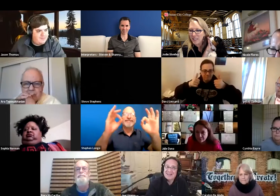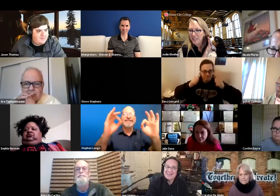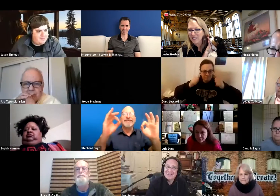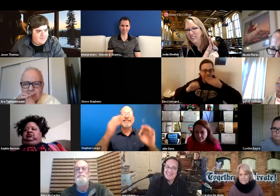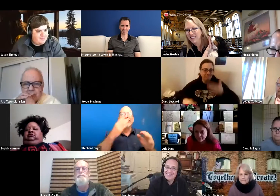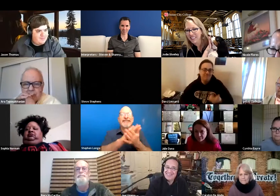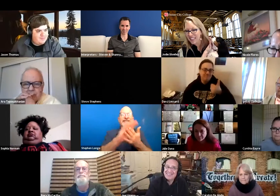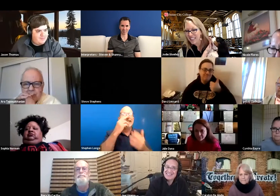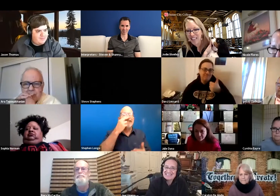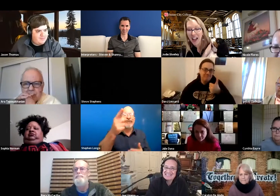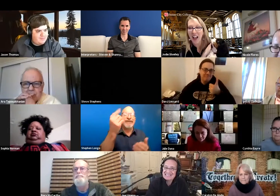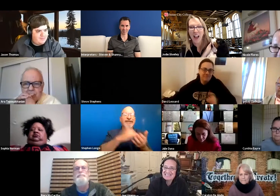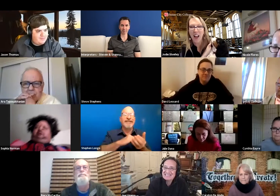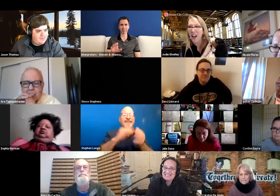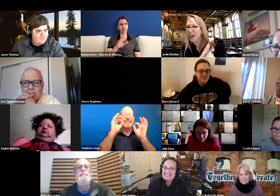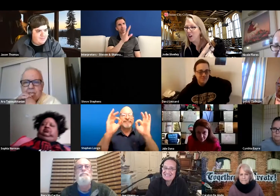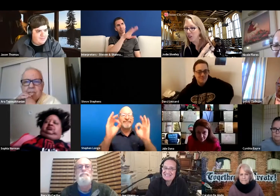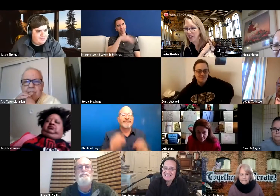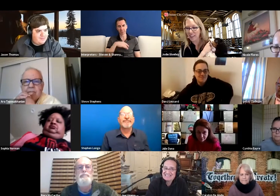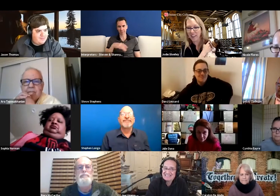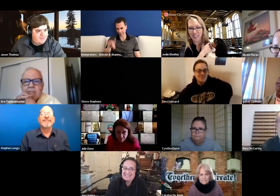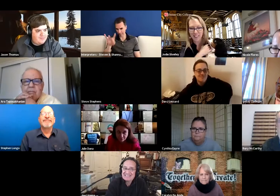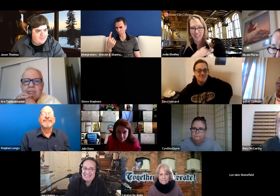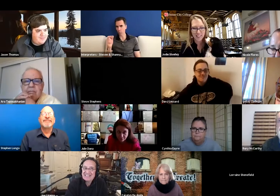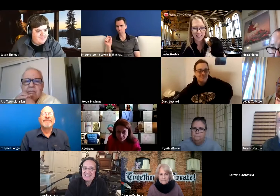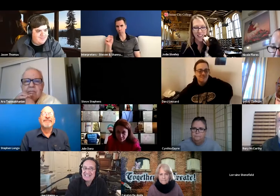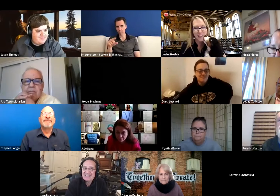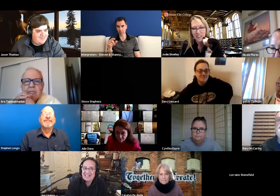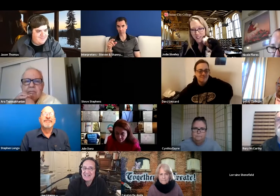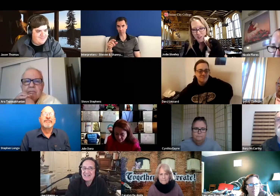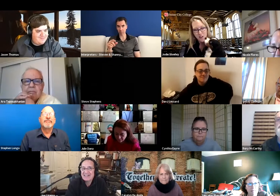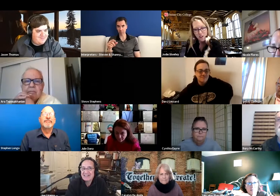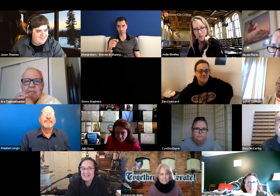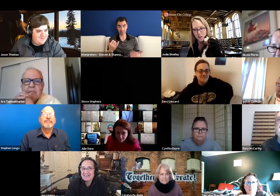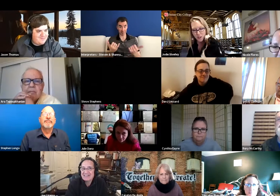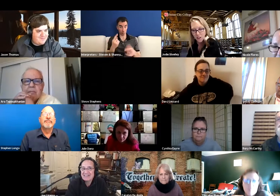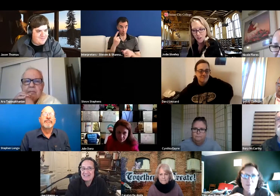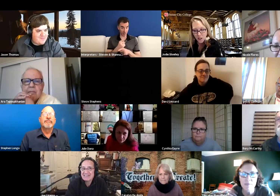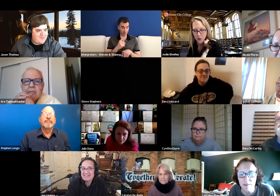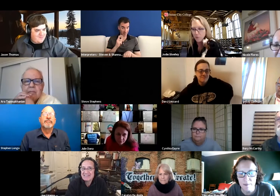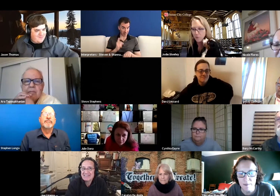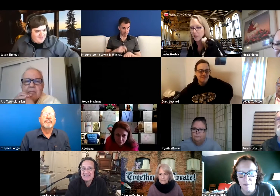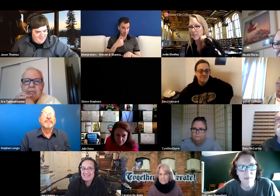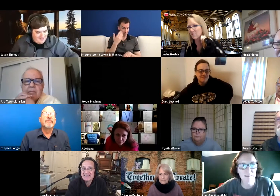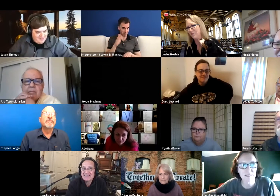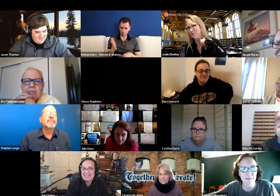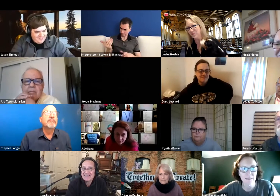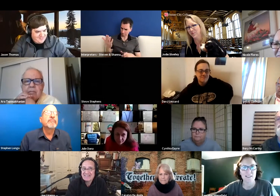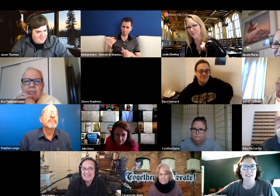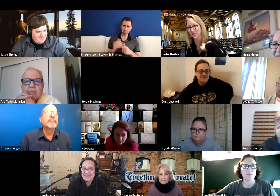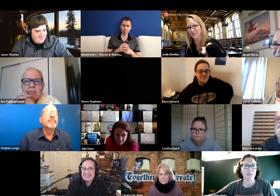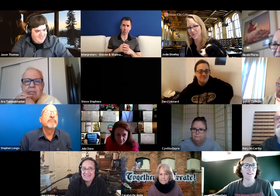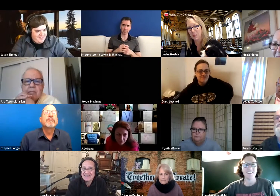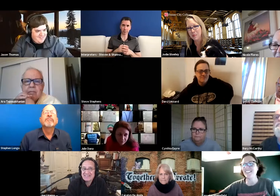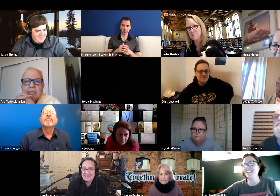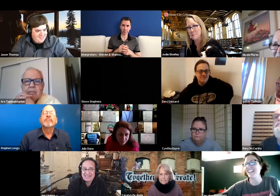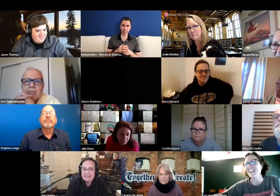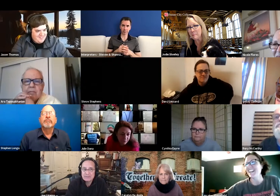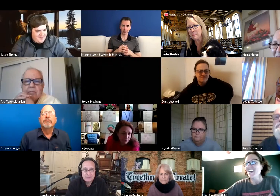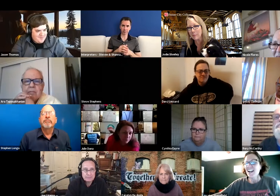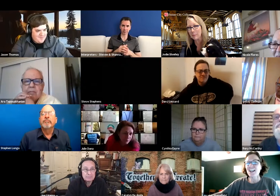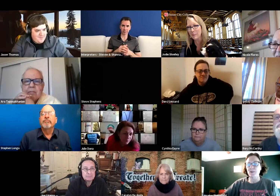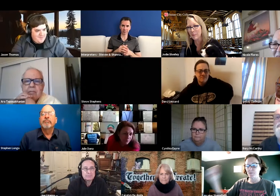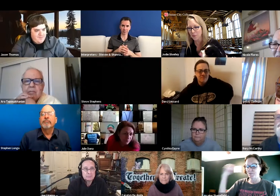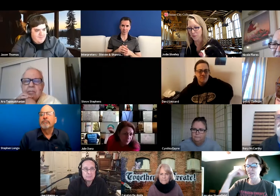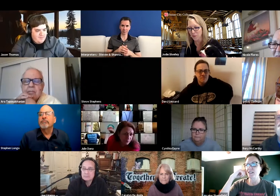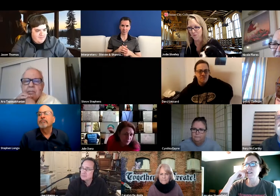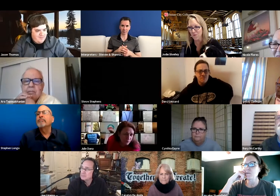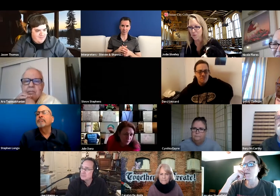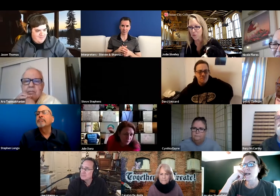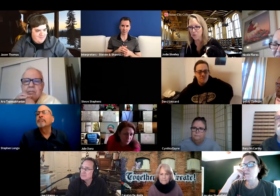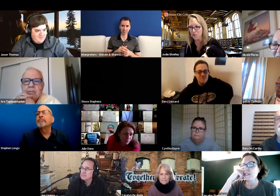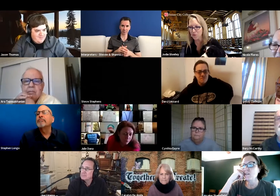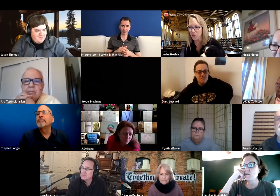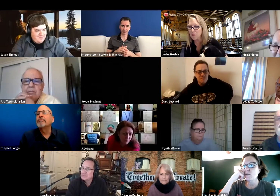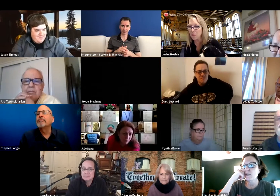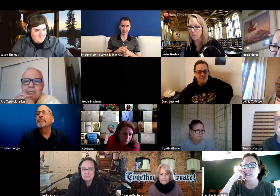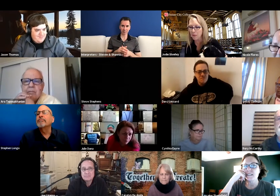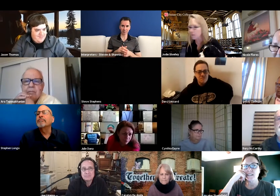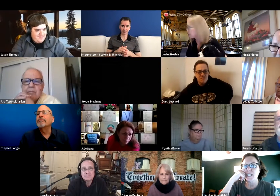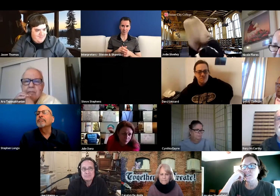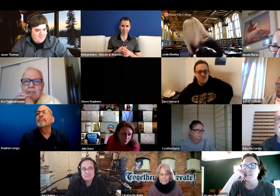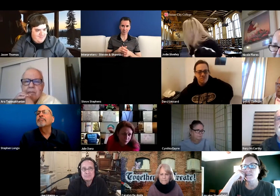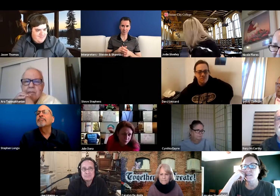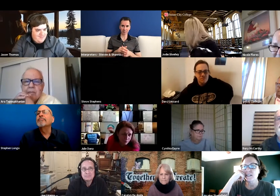you tell me I did have a question. Okay. This is a good place to ask it. Please. Let me stand up here. Okay. Um, we read discussions